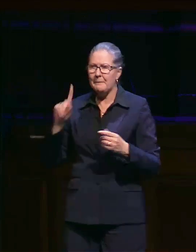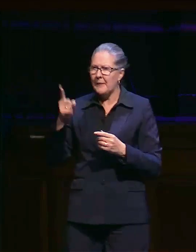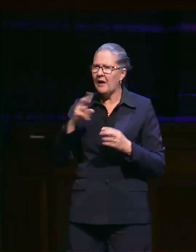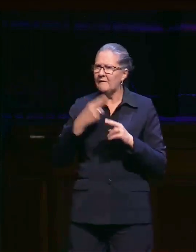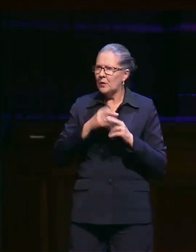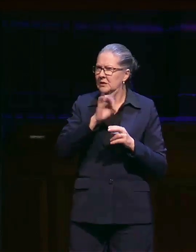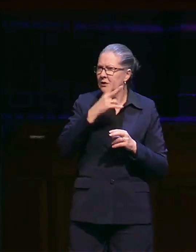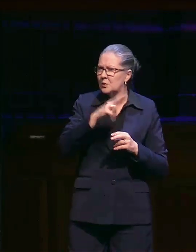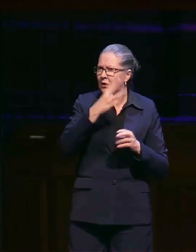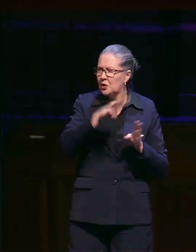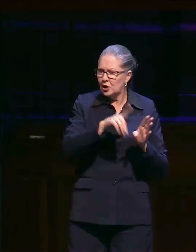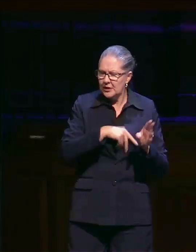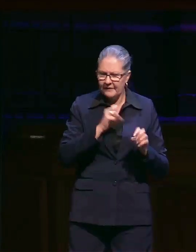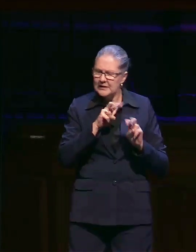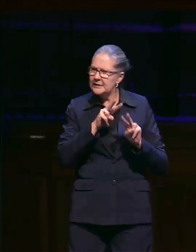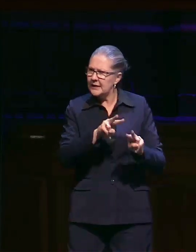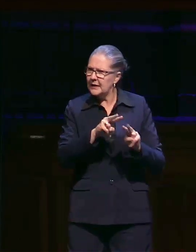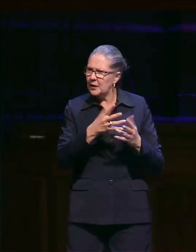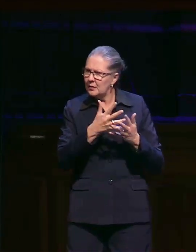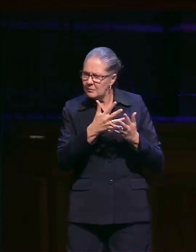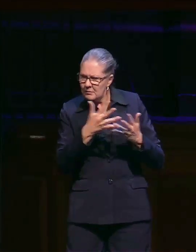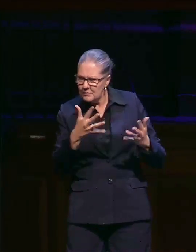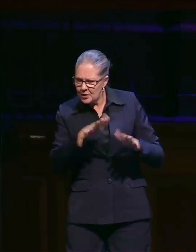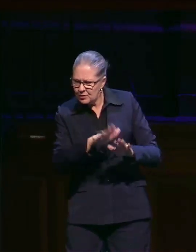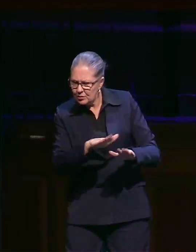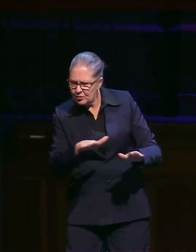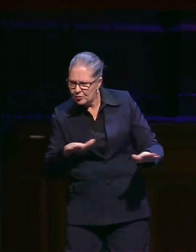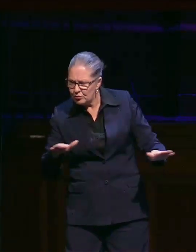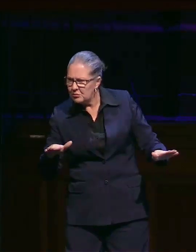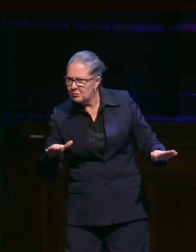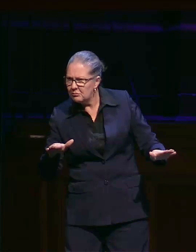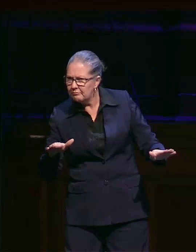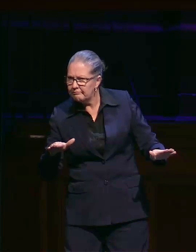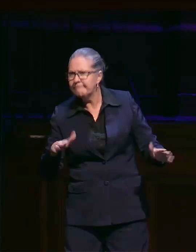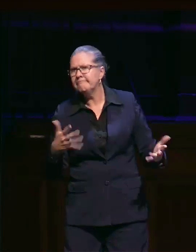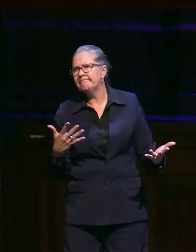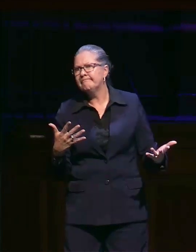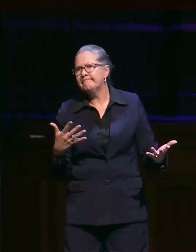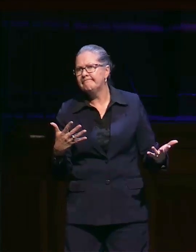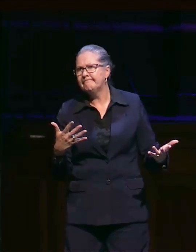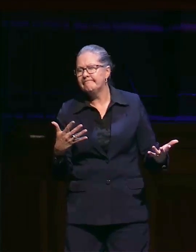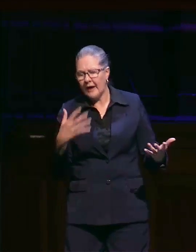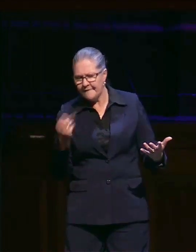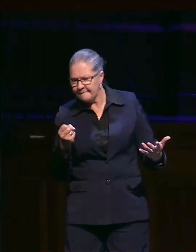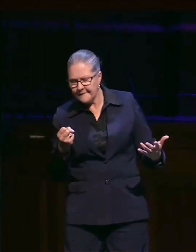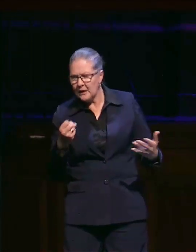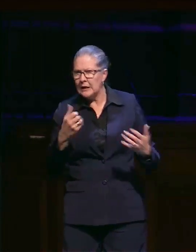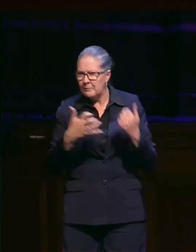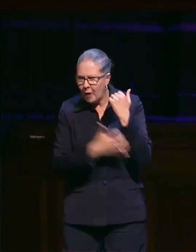cannot be said of a significant proportion of New Zealand children now there are obviously different measures around poverty but to take one of them